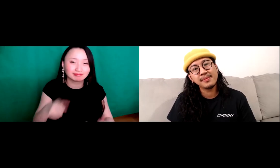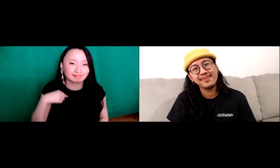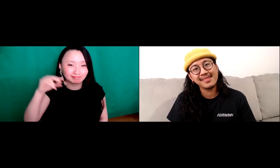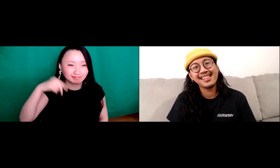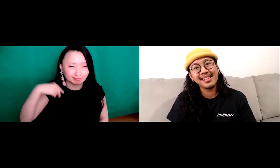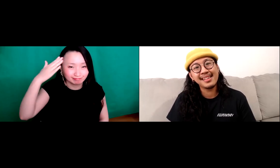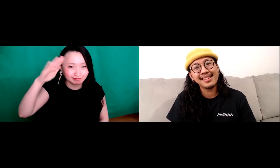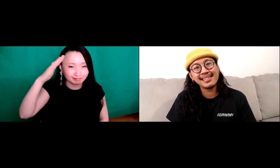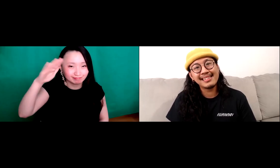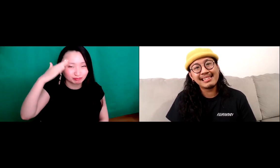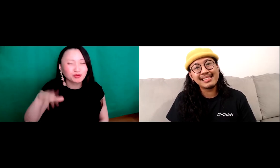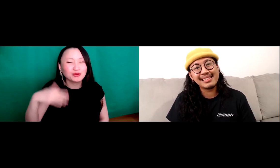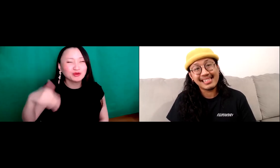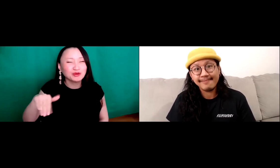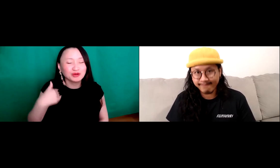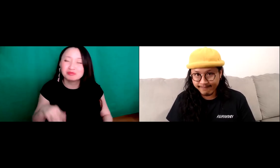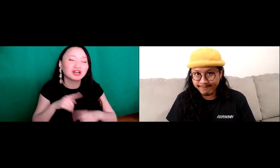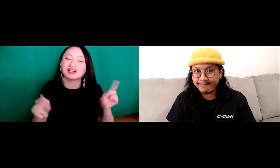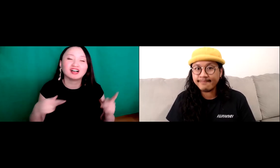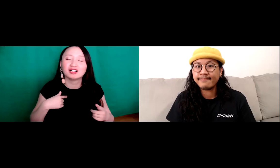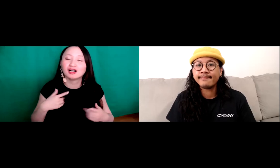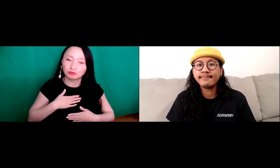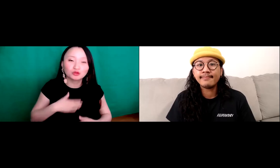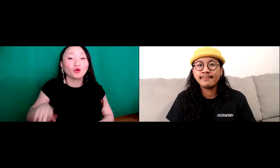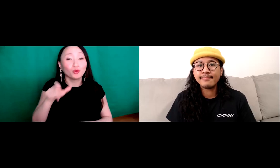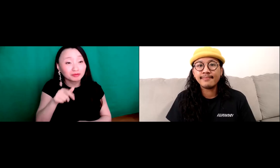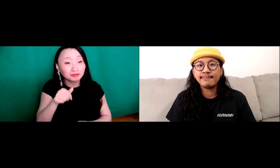your East Asia, which means you know this this and this and I'd say, Nope